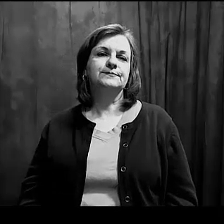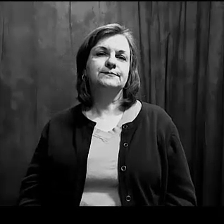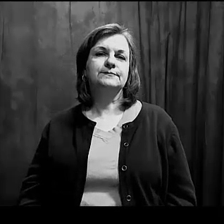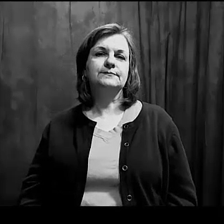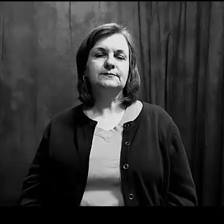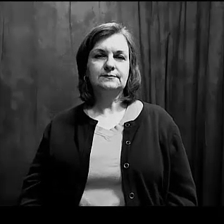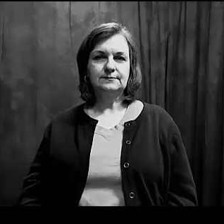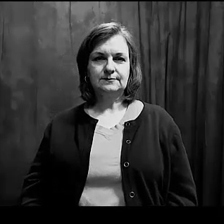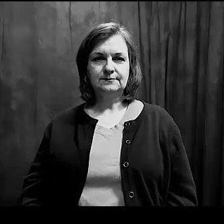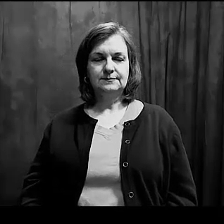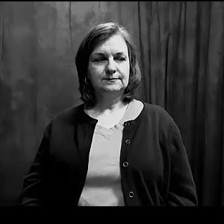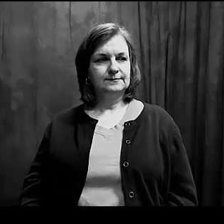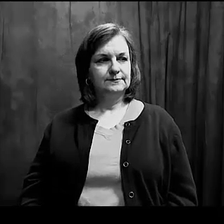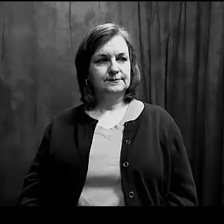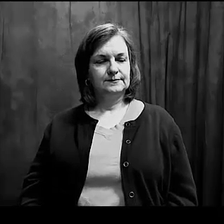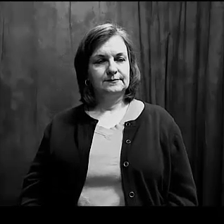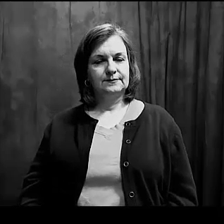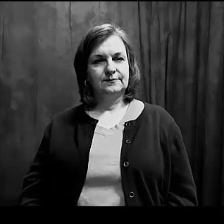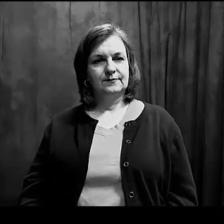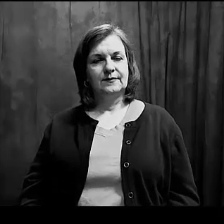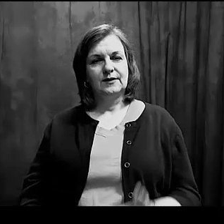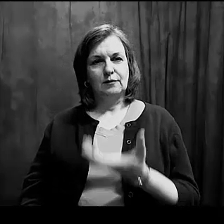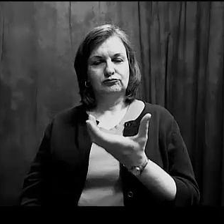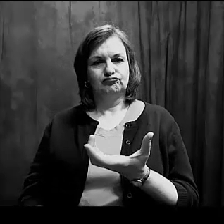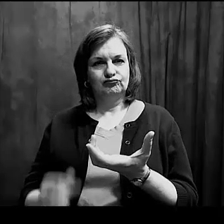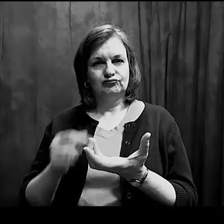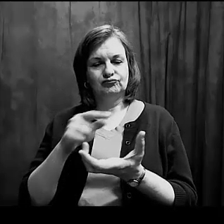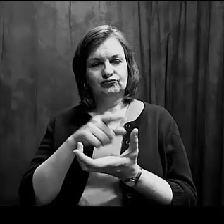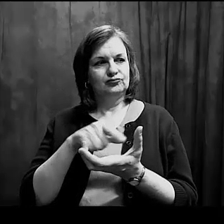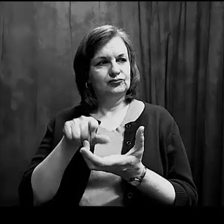This active site in this case is specific for sucrose because the enzyme is sucrase